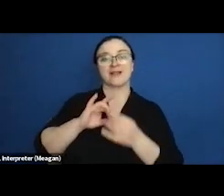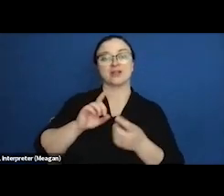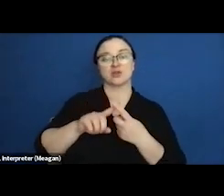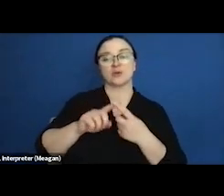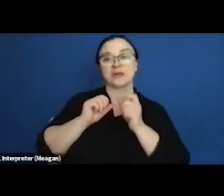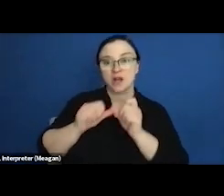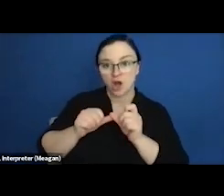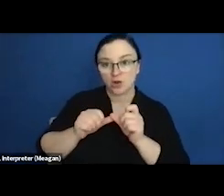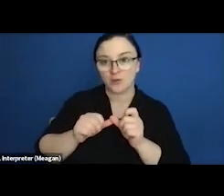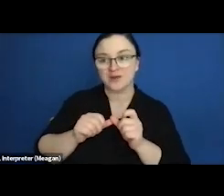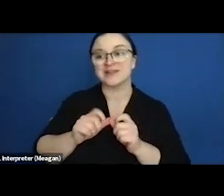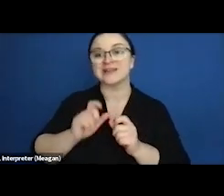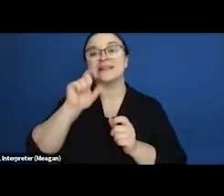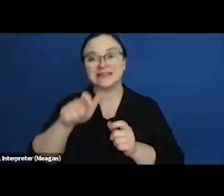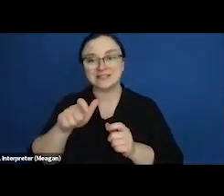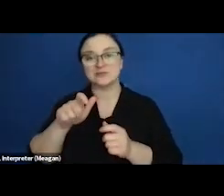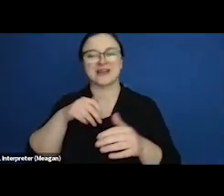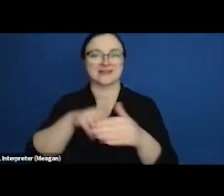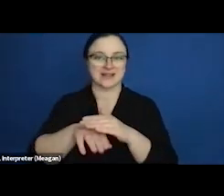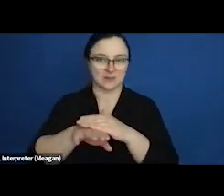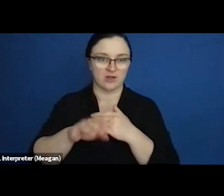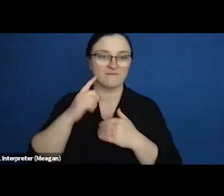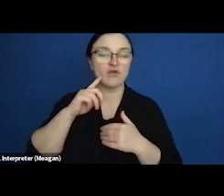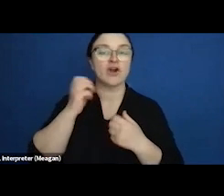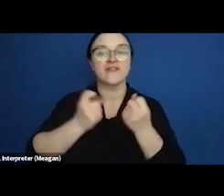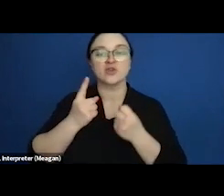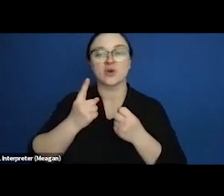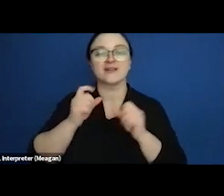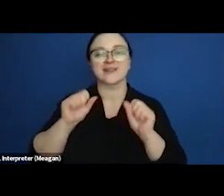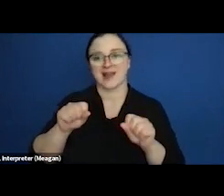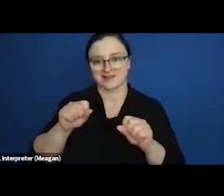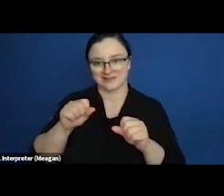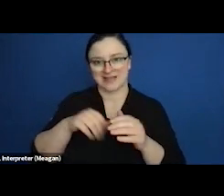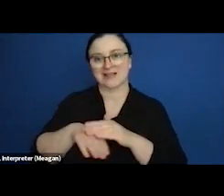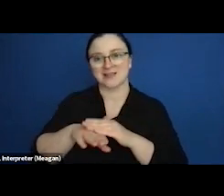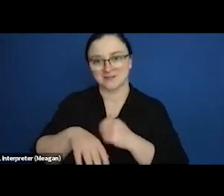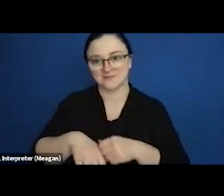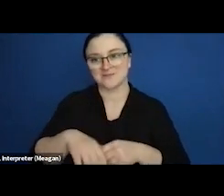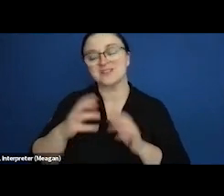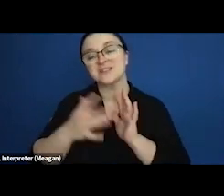it really needs to be accessible for all to have access. Sometimes, as workers,